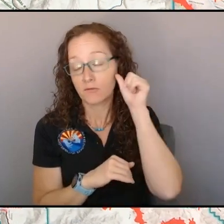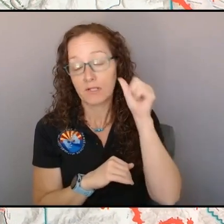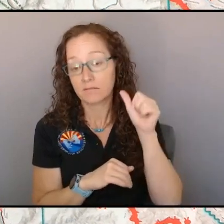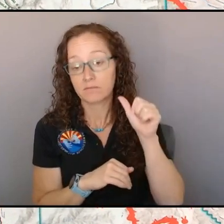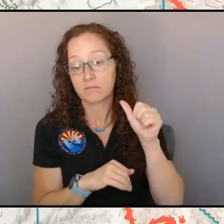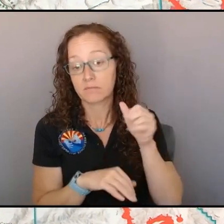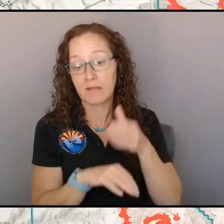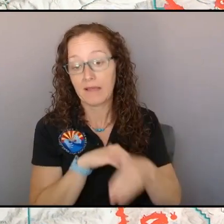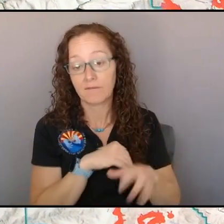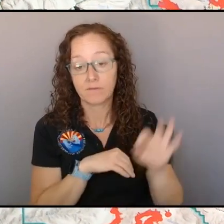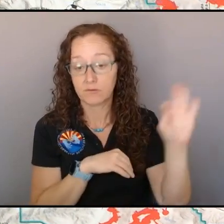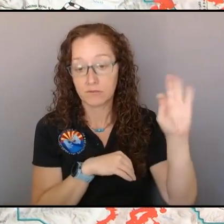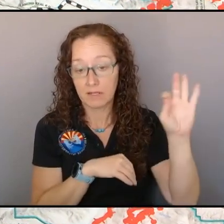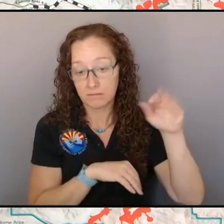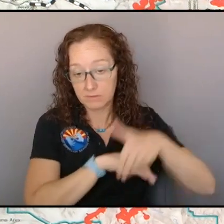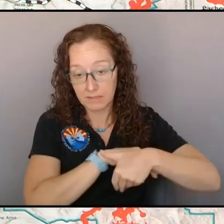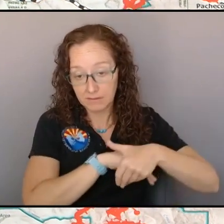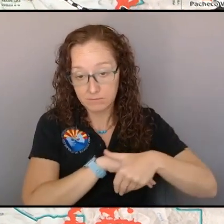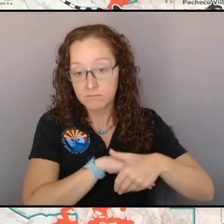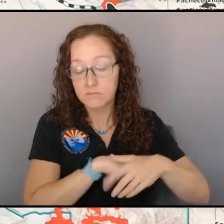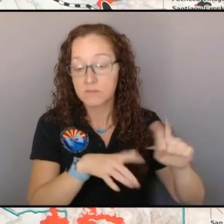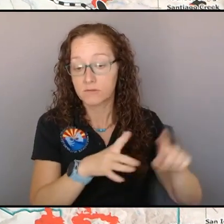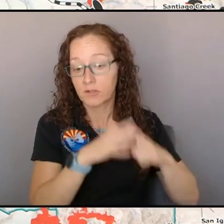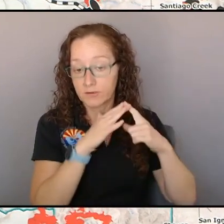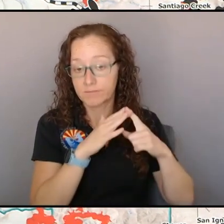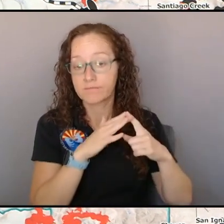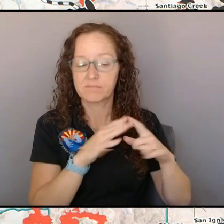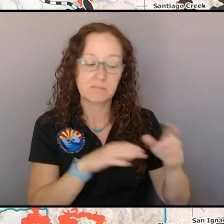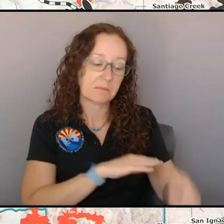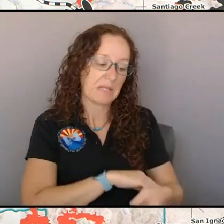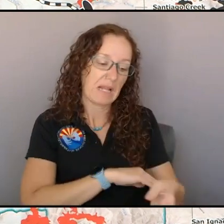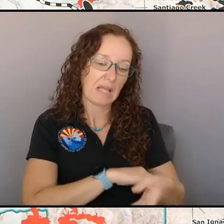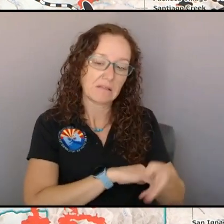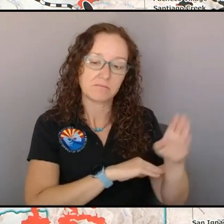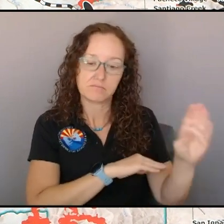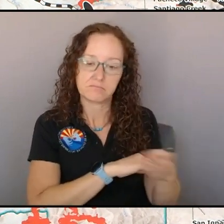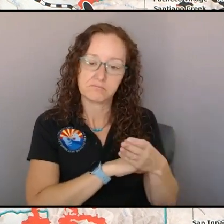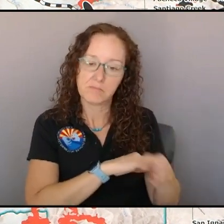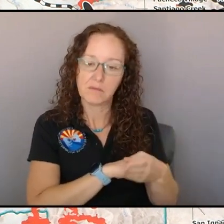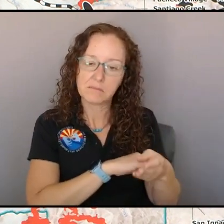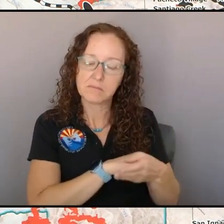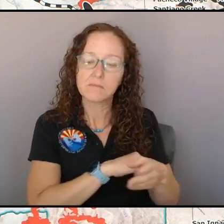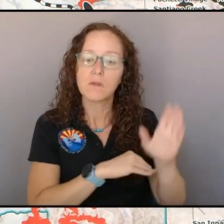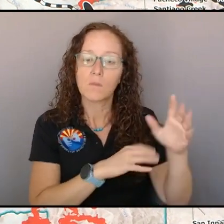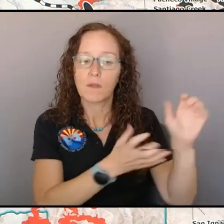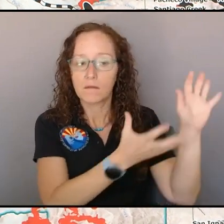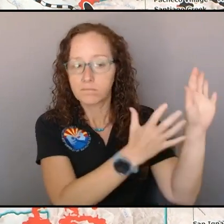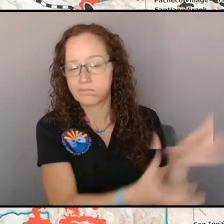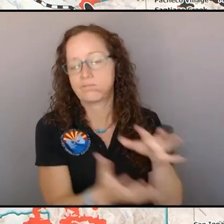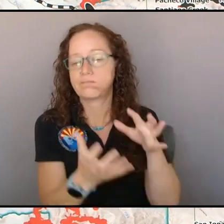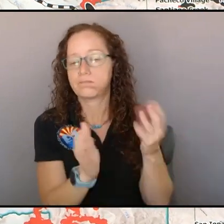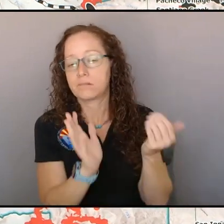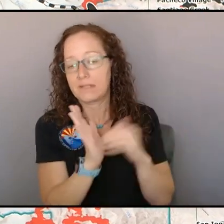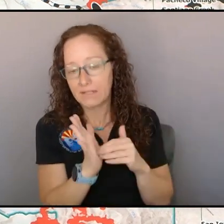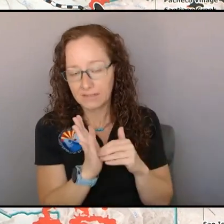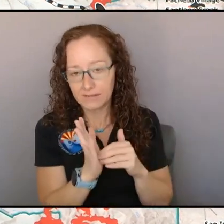9PM, in and around the midnight time frame, we're going to get a second resurgence of this east wind situation. It's going to